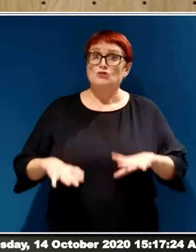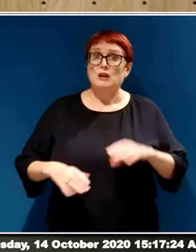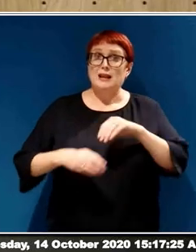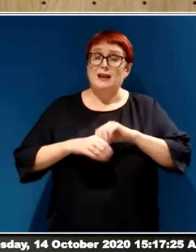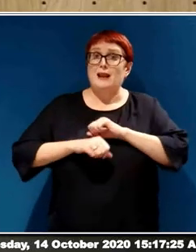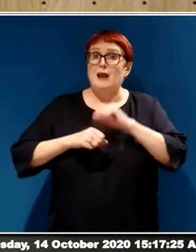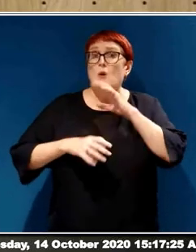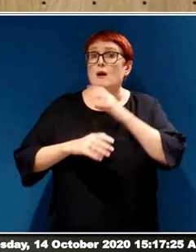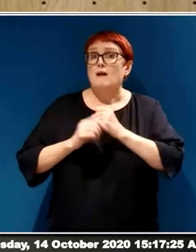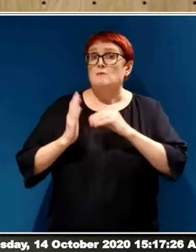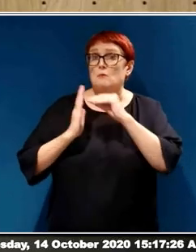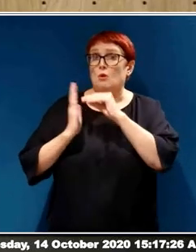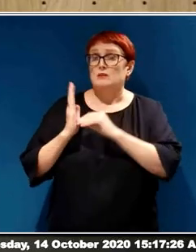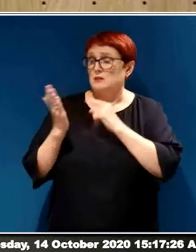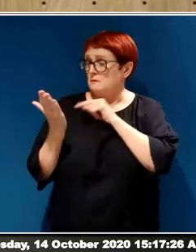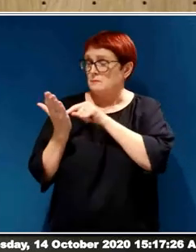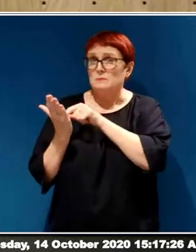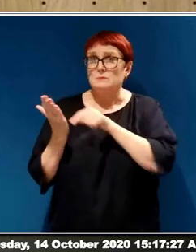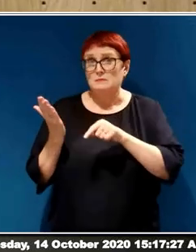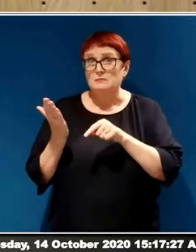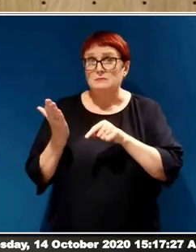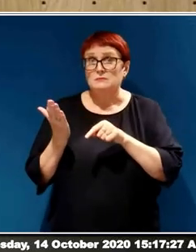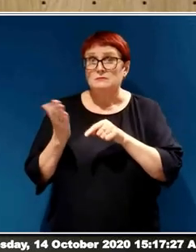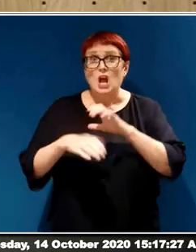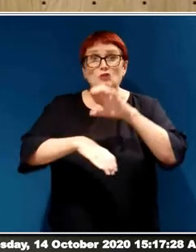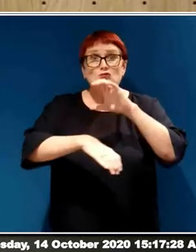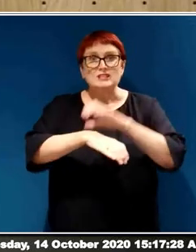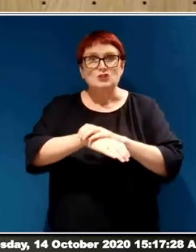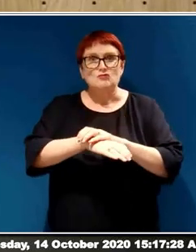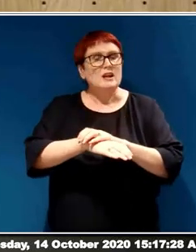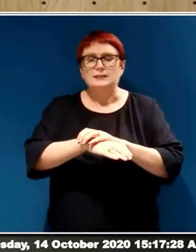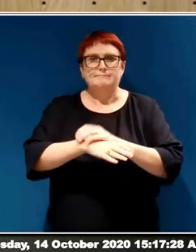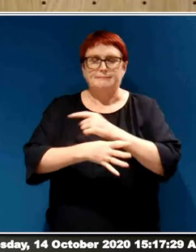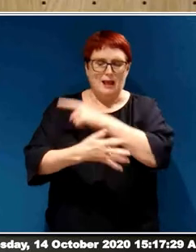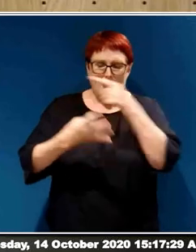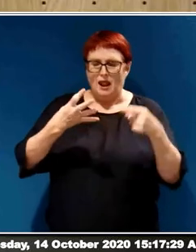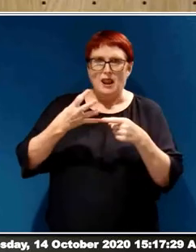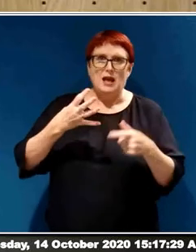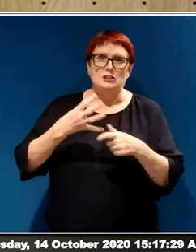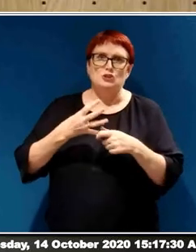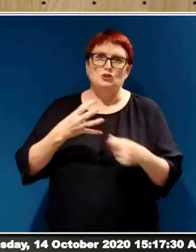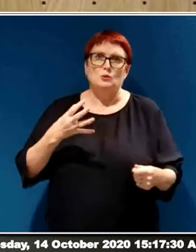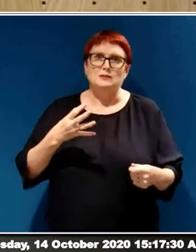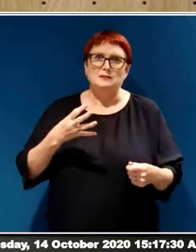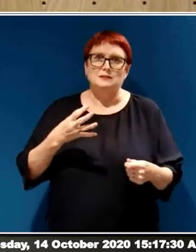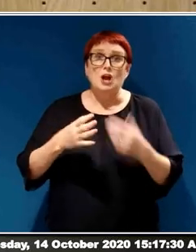last-resort activity to ensure the safety of a student or their peers, but